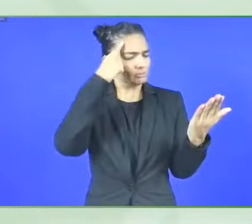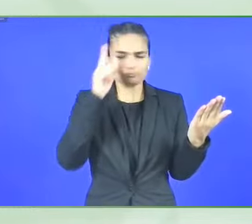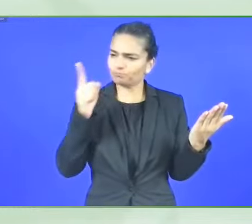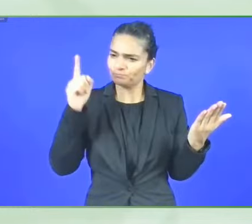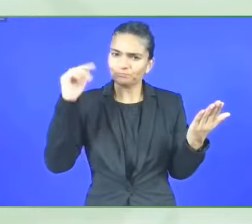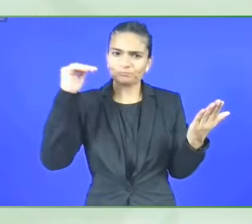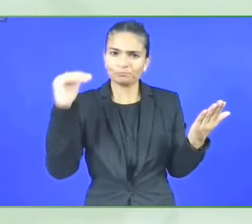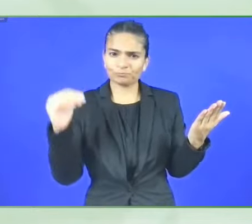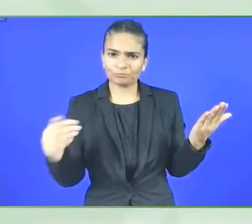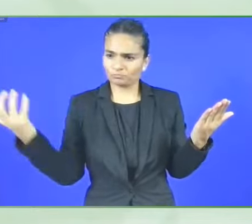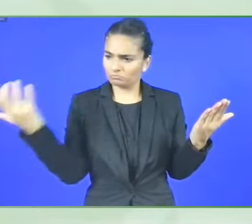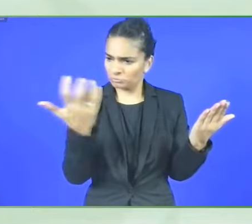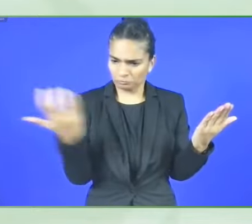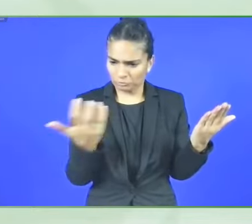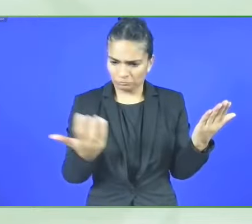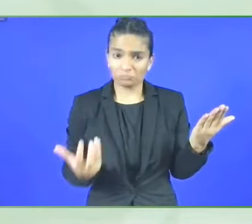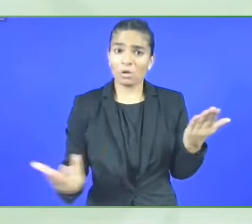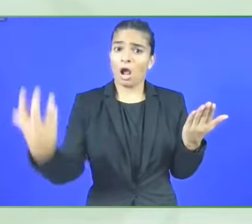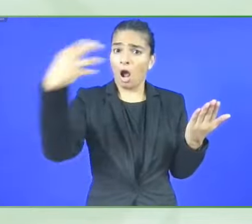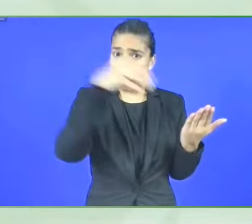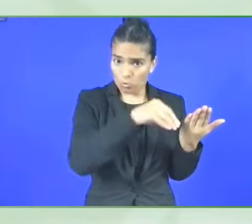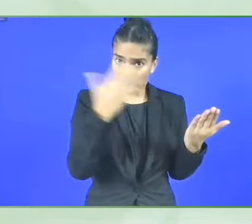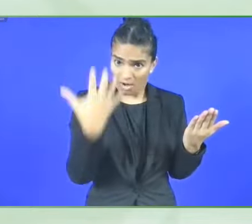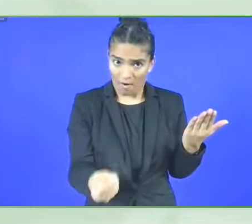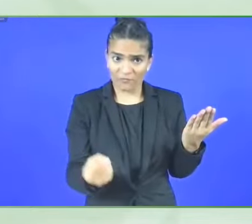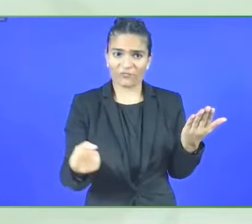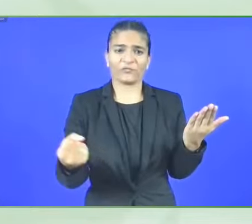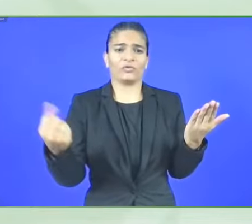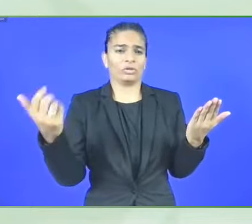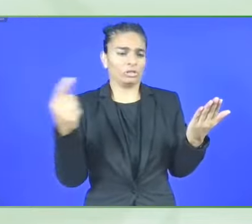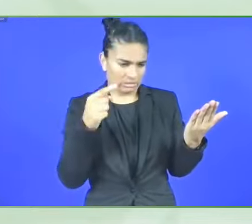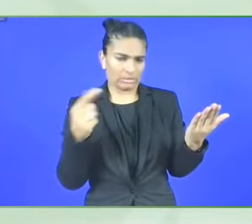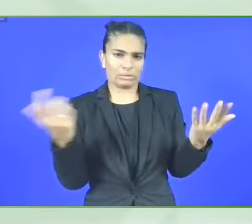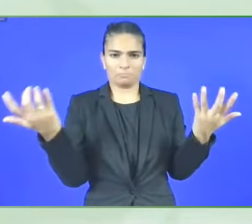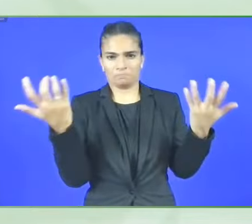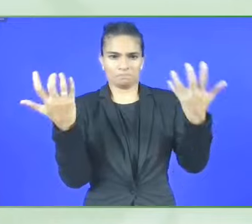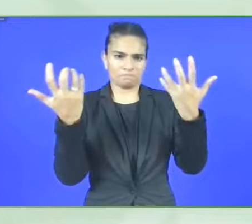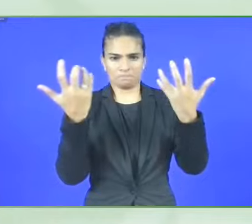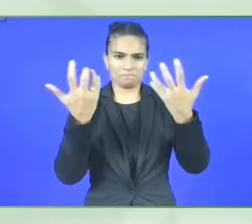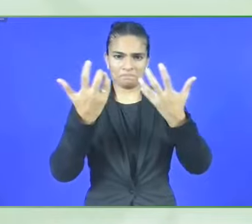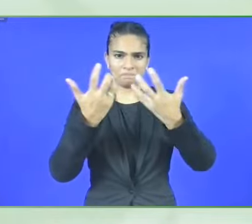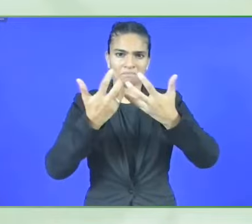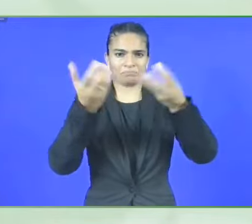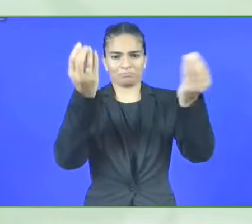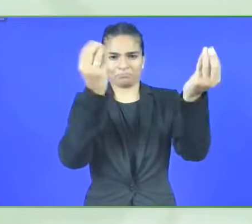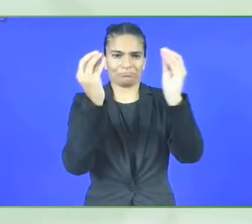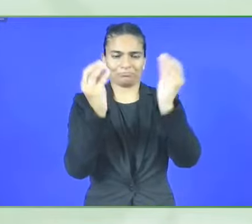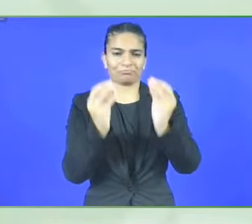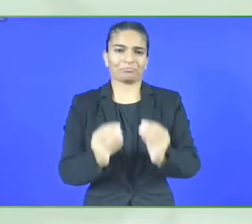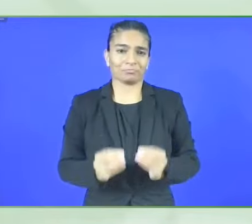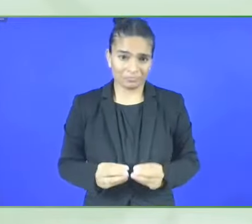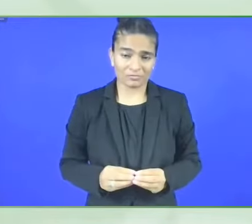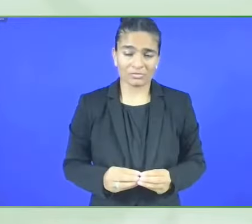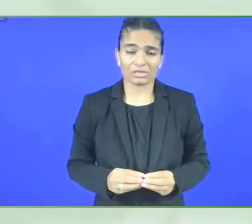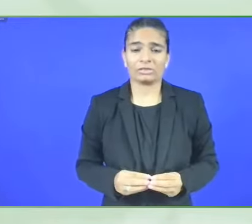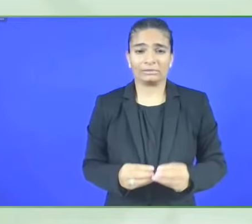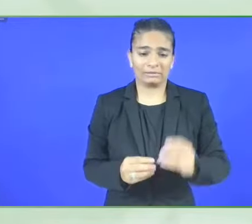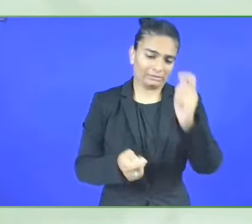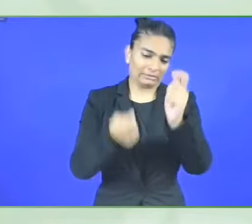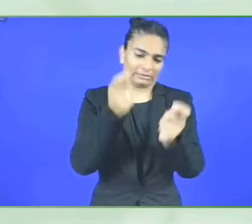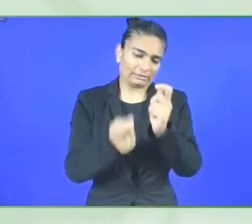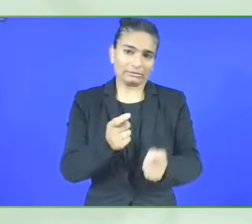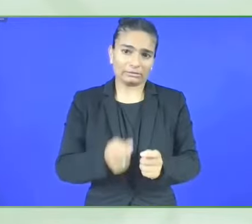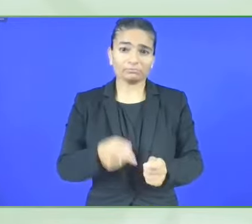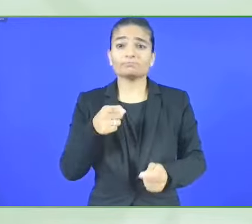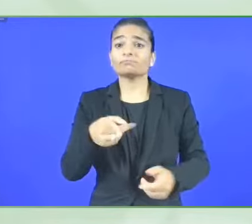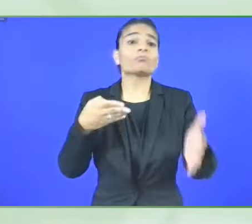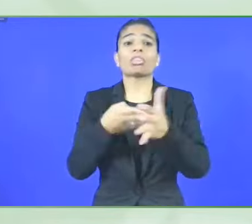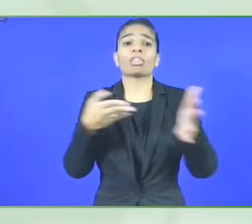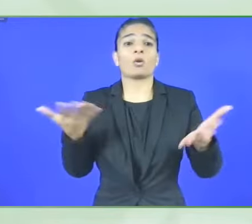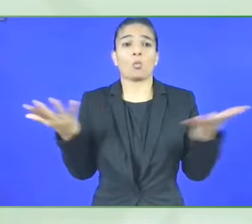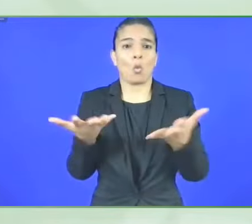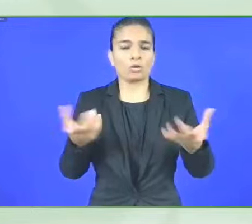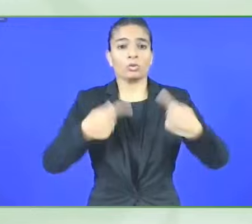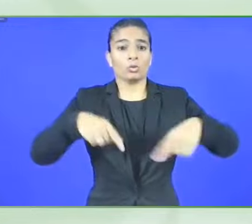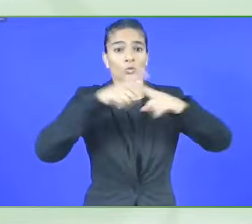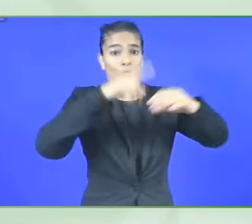Universal Design is something we can use in all aspects of how we design our society which